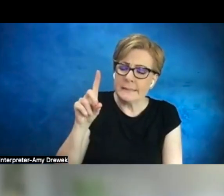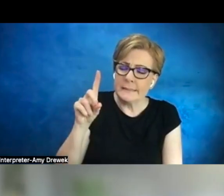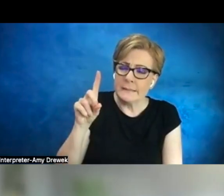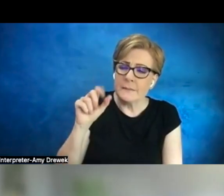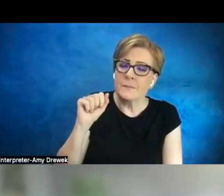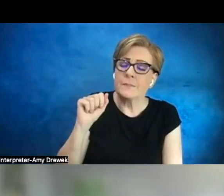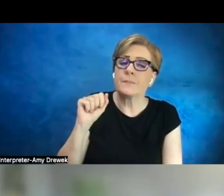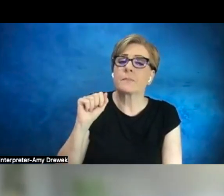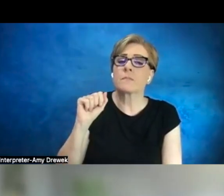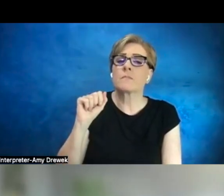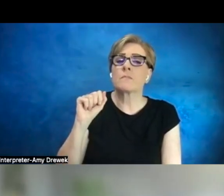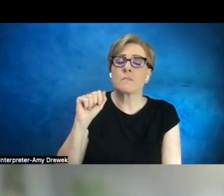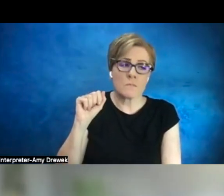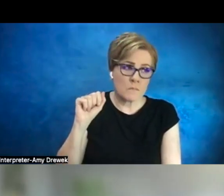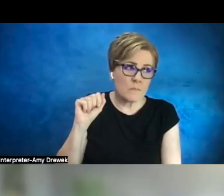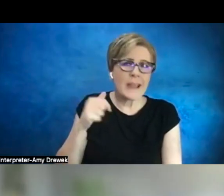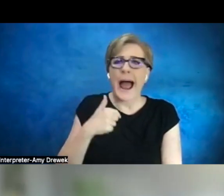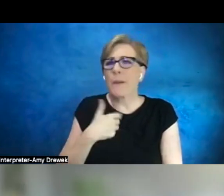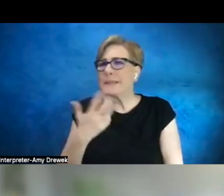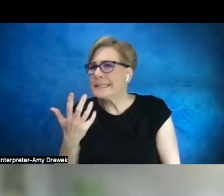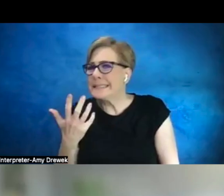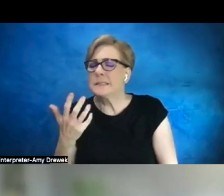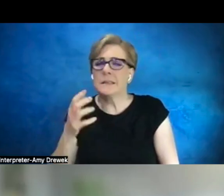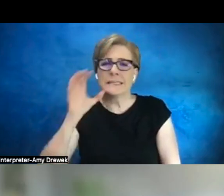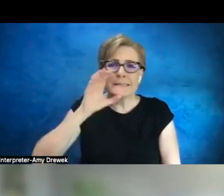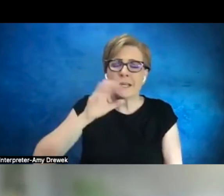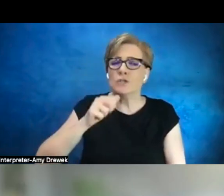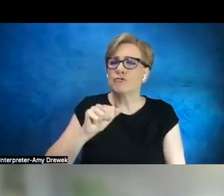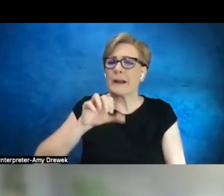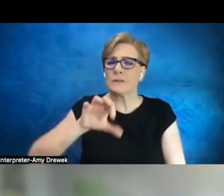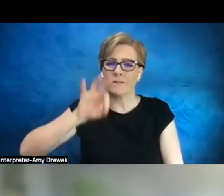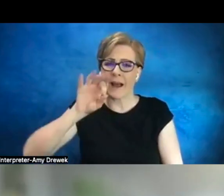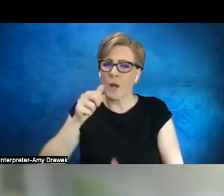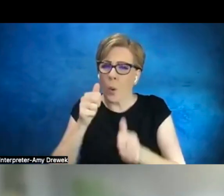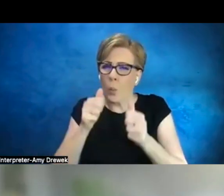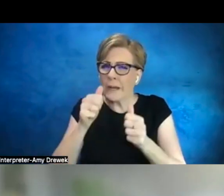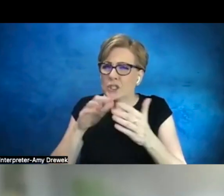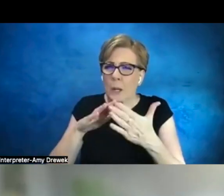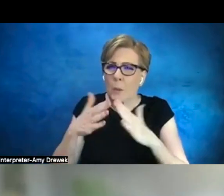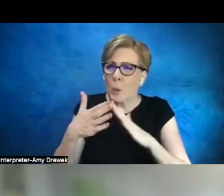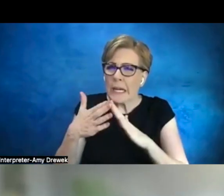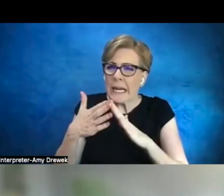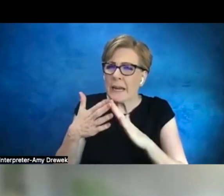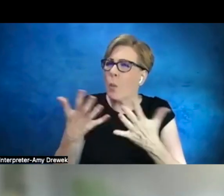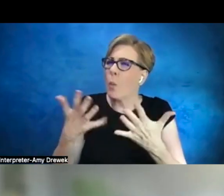was trying to find, like, what community meant and what community spoke to me.